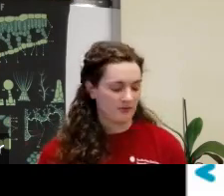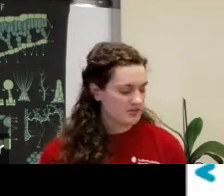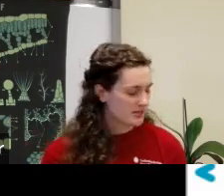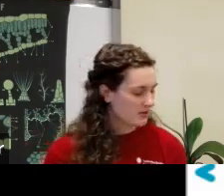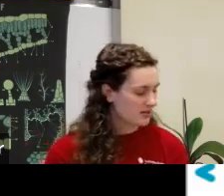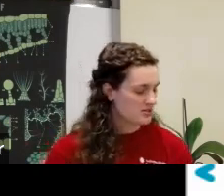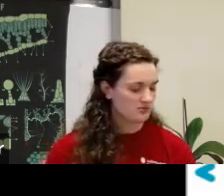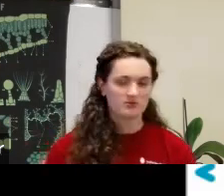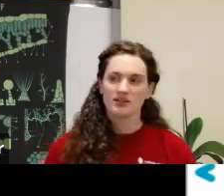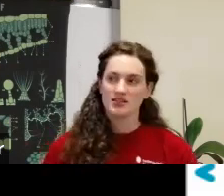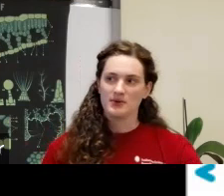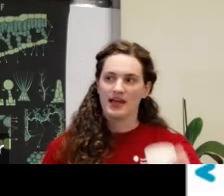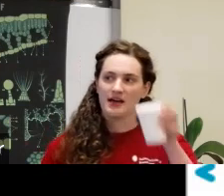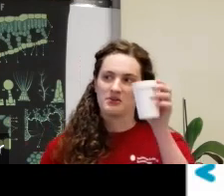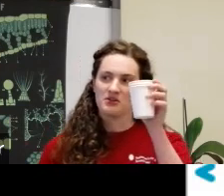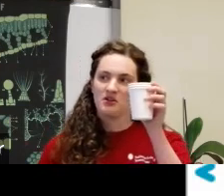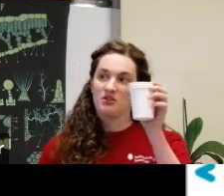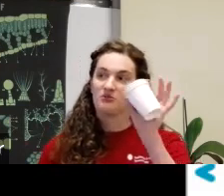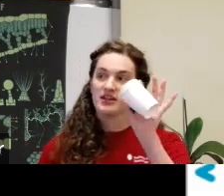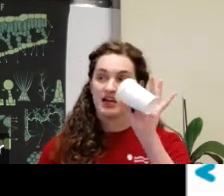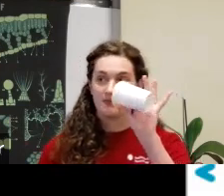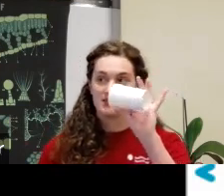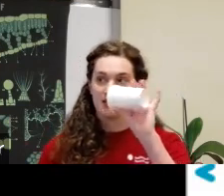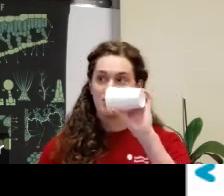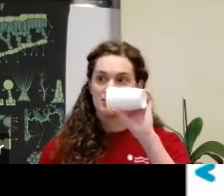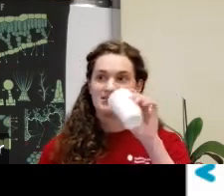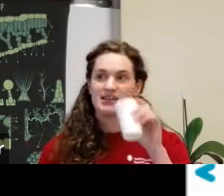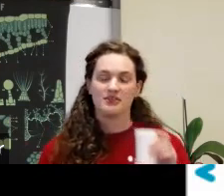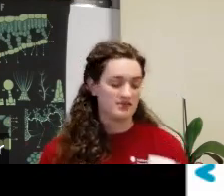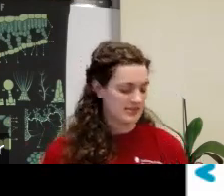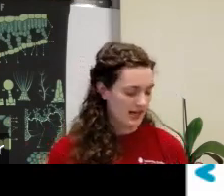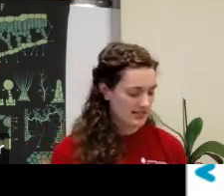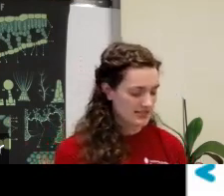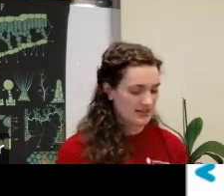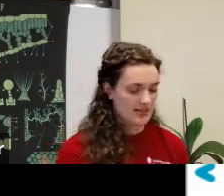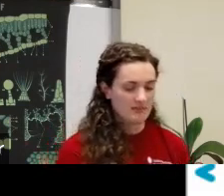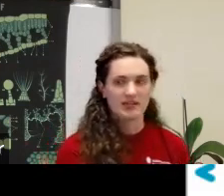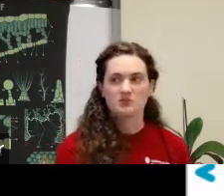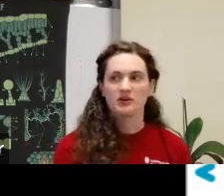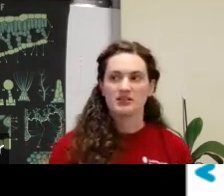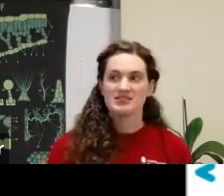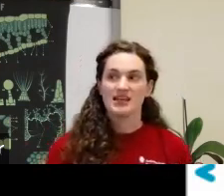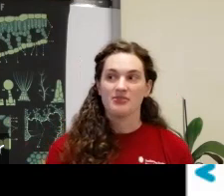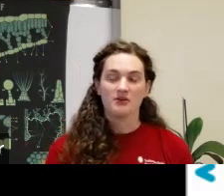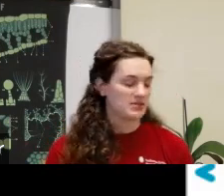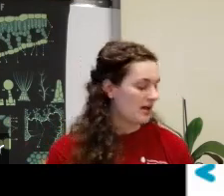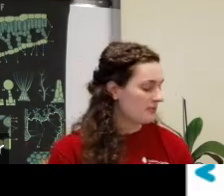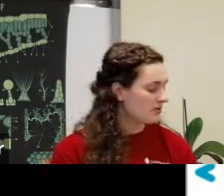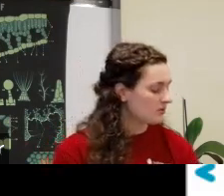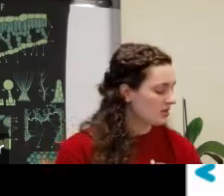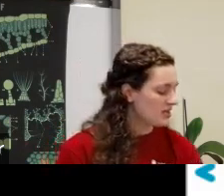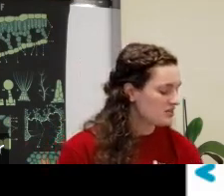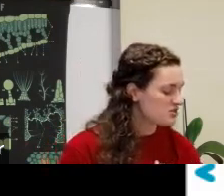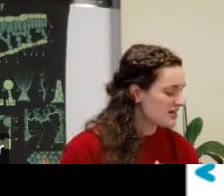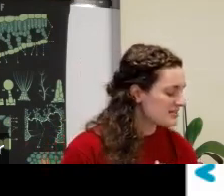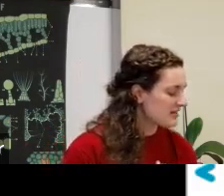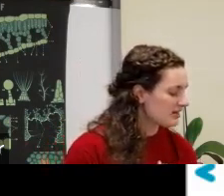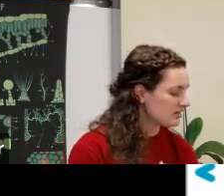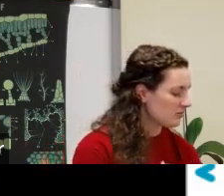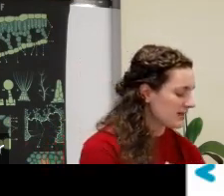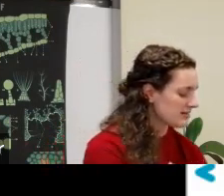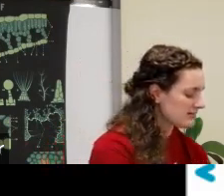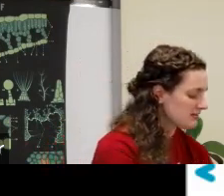Emily Borger: The first thing we're going to do is we have three cups and I want you to set those aside because we're going to set those up in just a little bit.